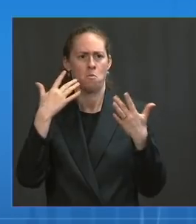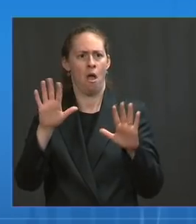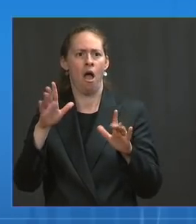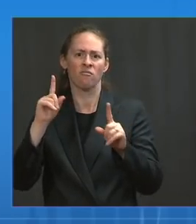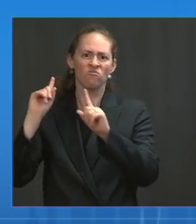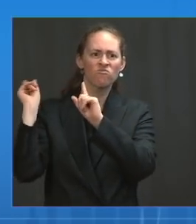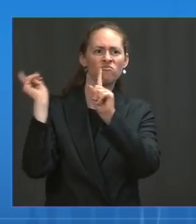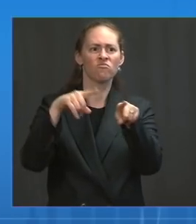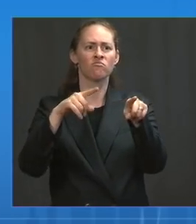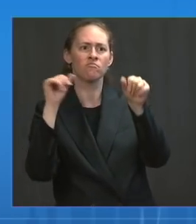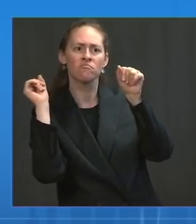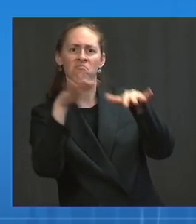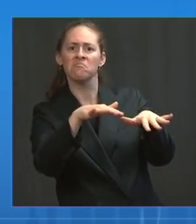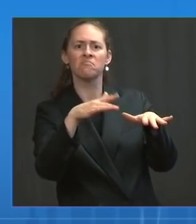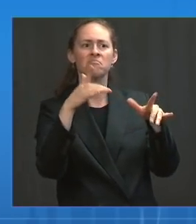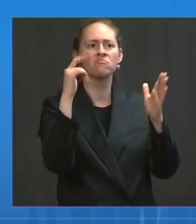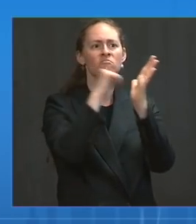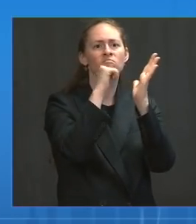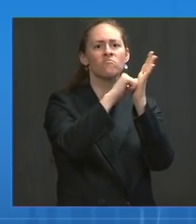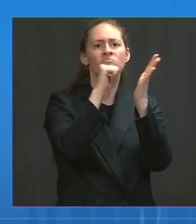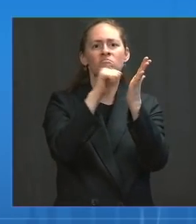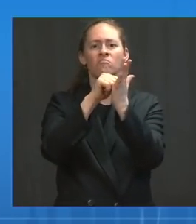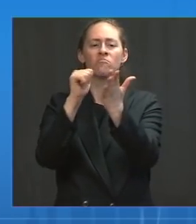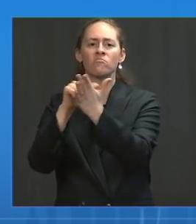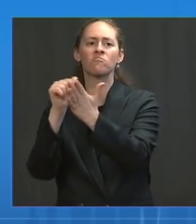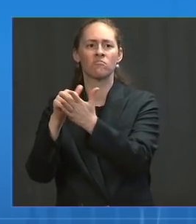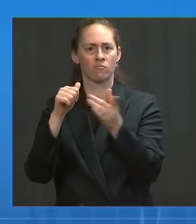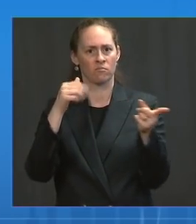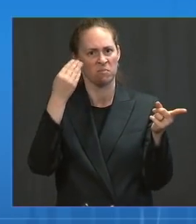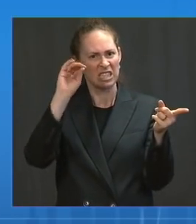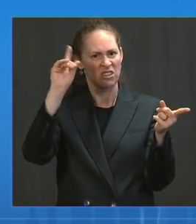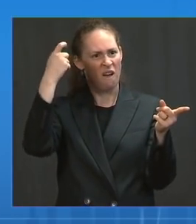pushing the vaccine and he's ordered his health department to ensure that that doesn't happen.